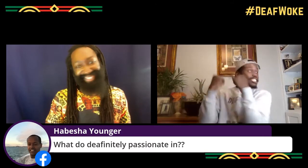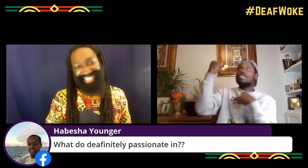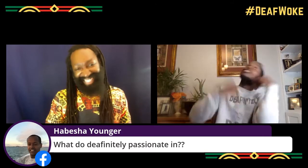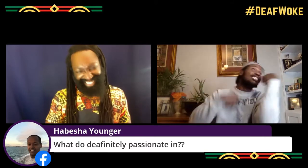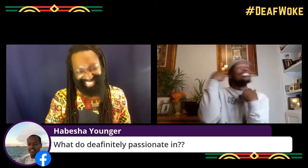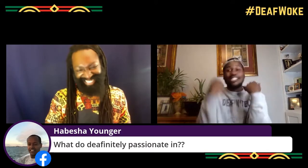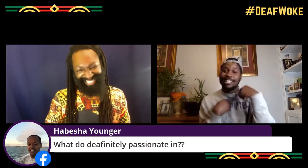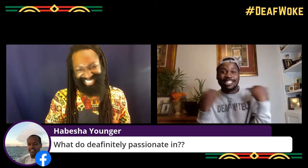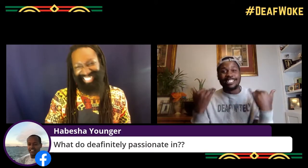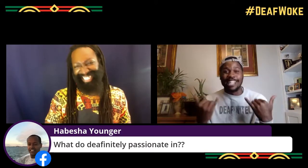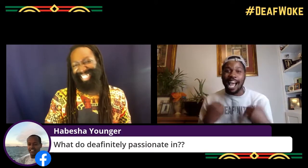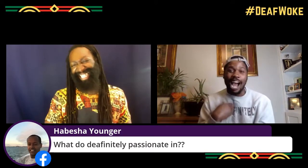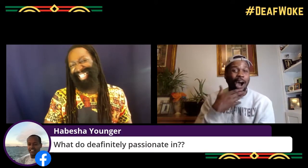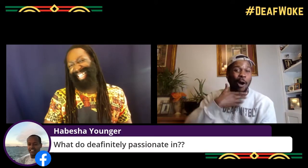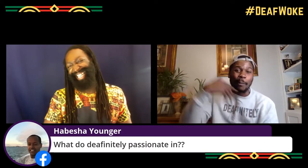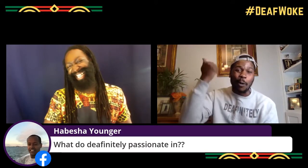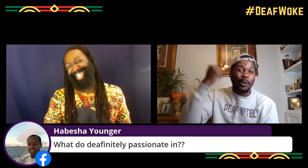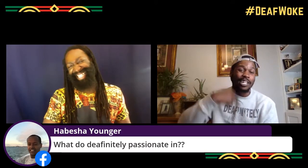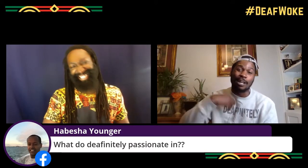You know, before I was young, I was wild, man. I was wild.